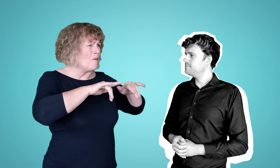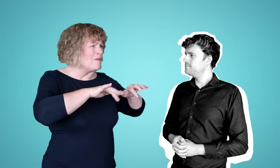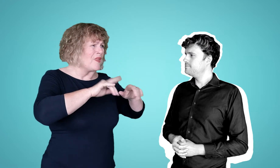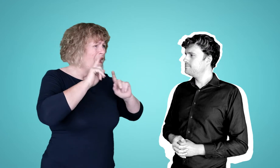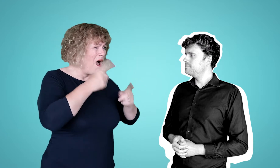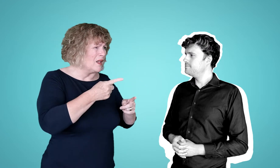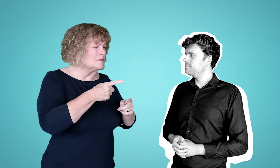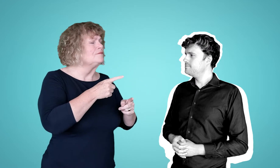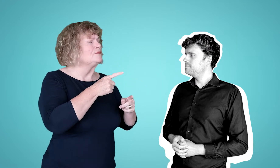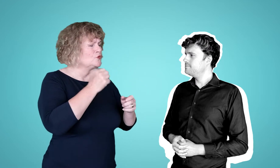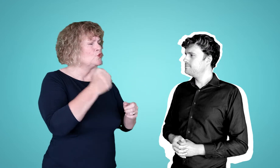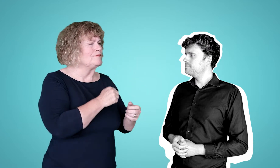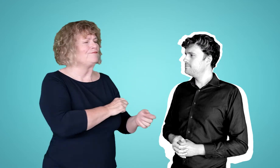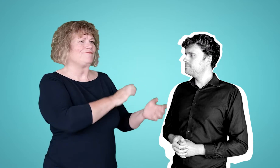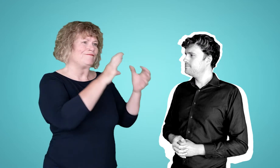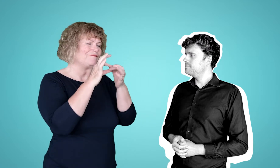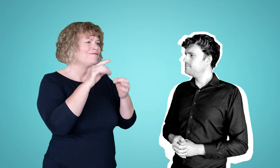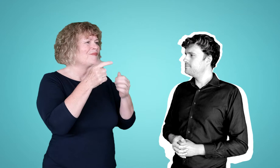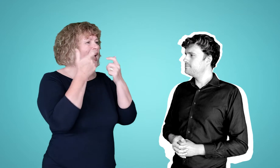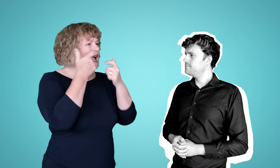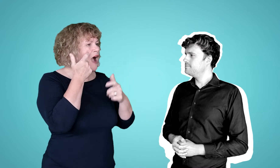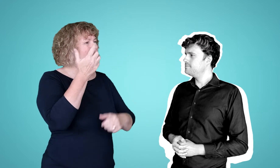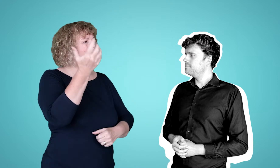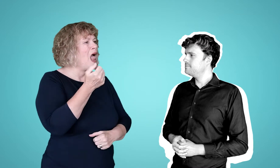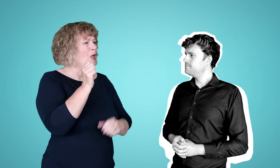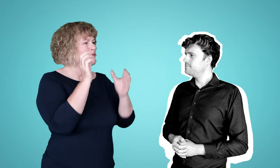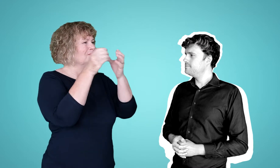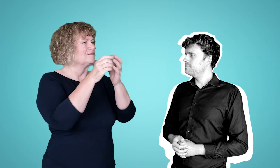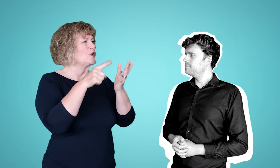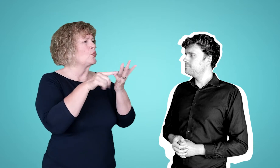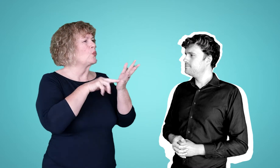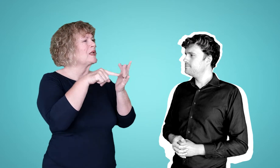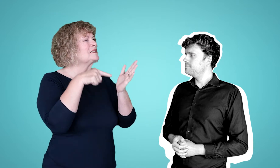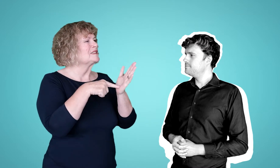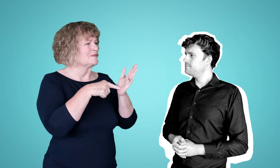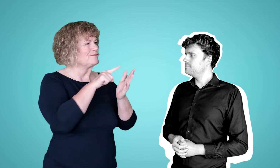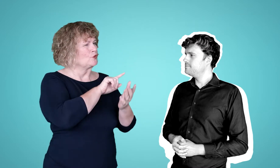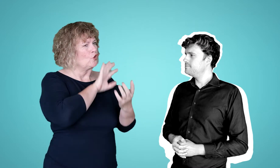they should contact the Carer’s Allowance Unit.